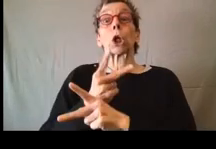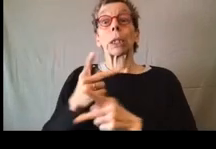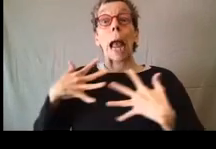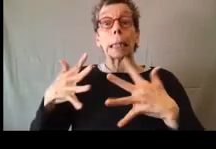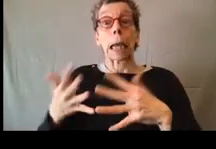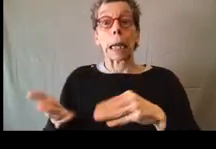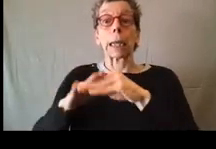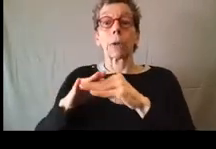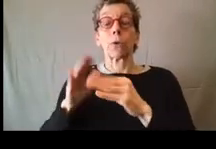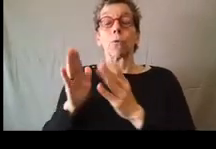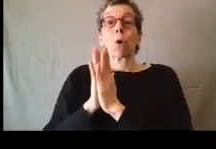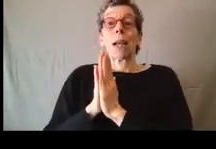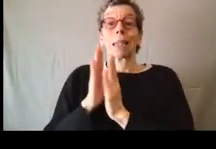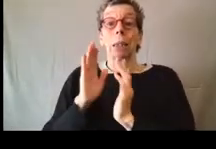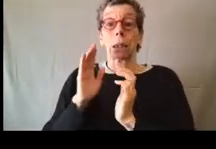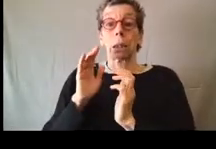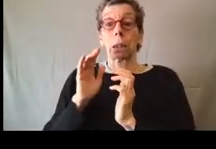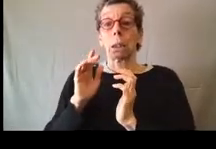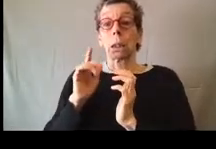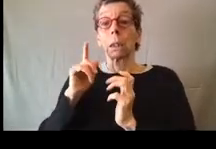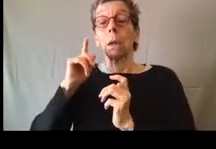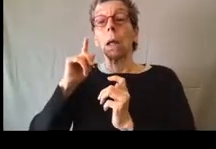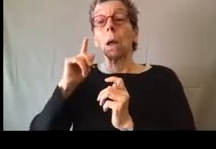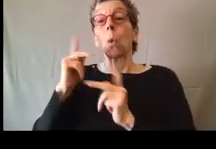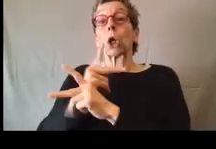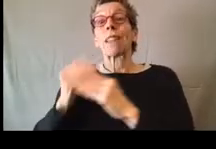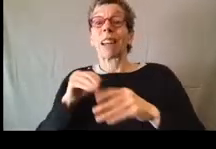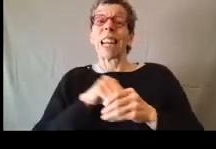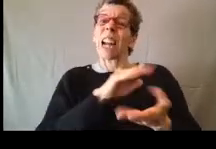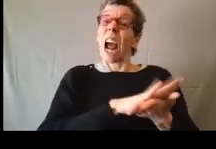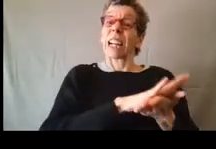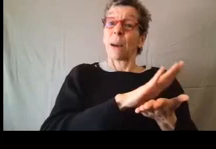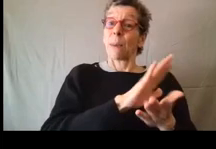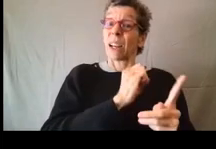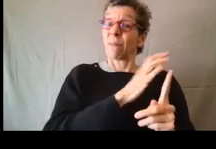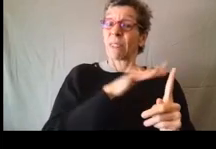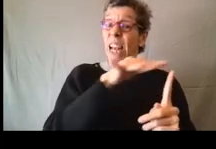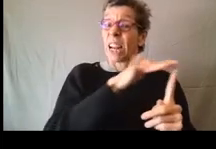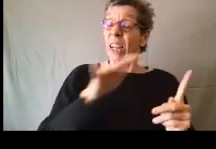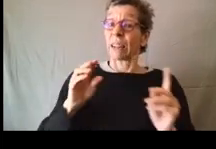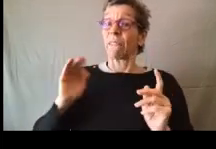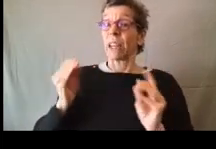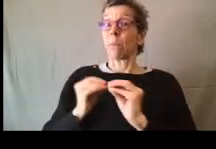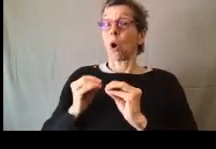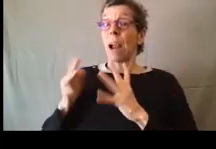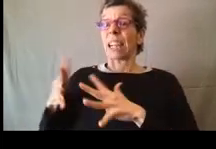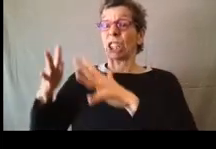much more challenging than asking for academic accommodations. The presenters identified